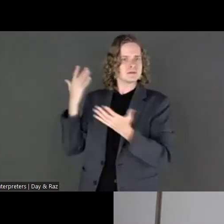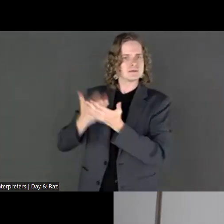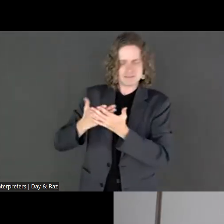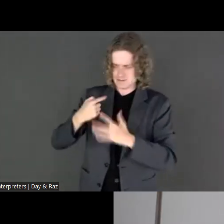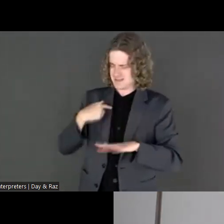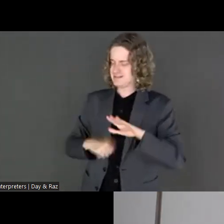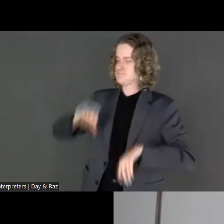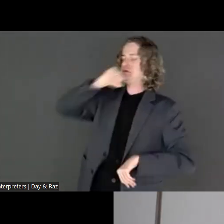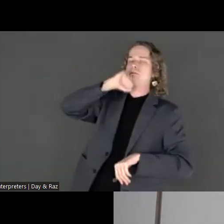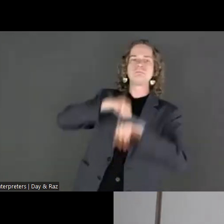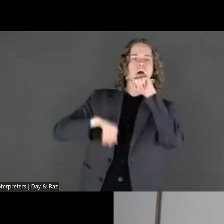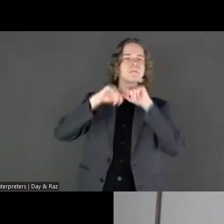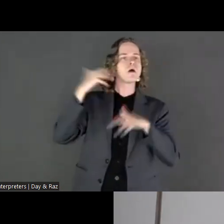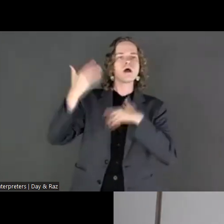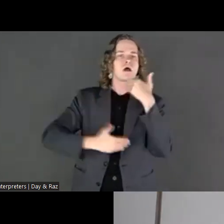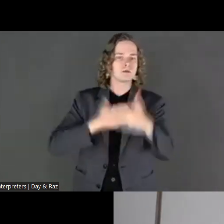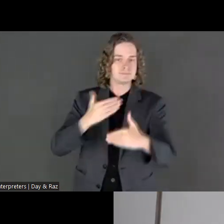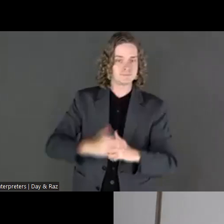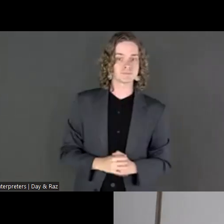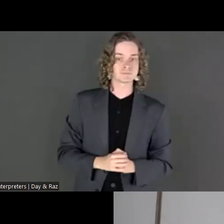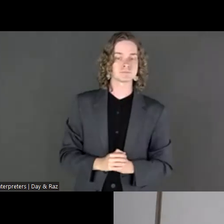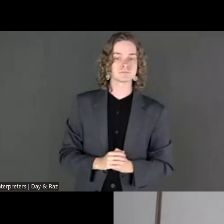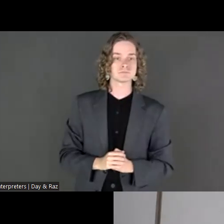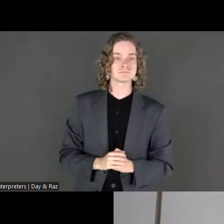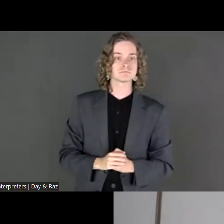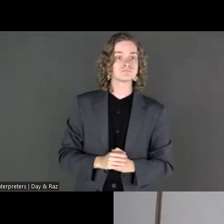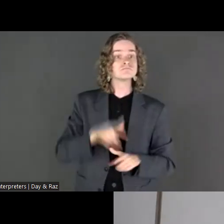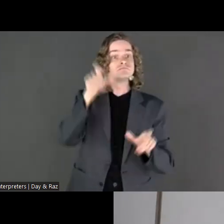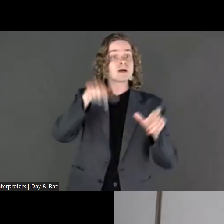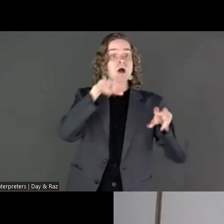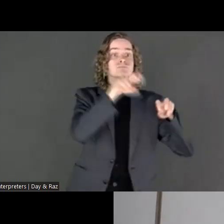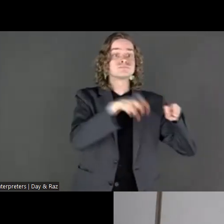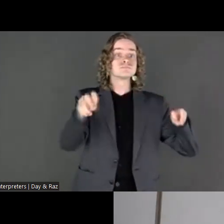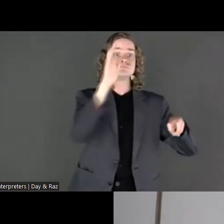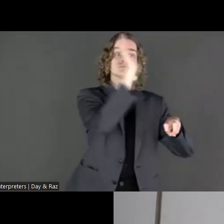panelists will discuss some practical tips and lessons learned on how to ensure